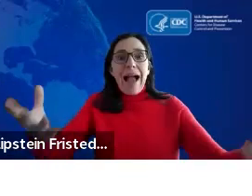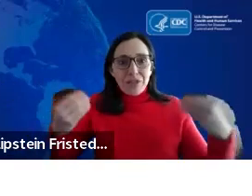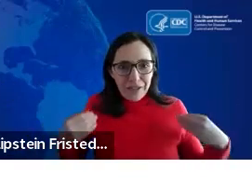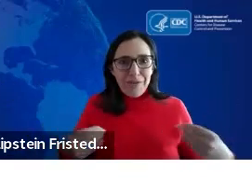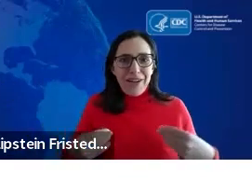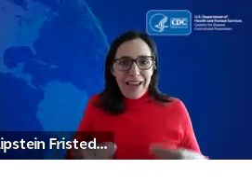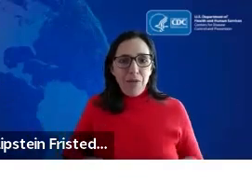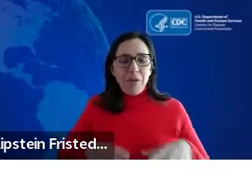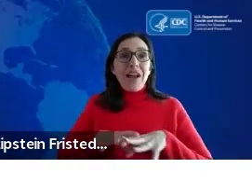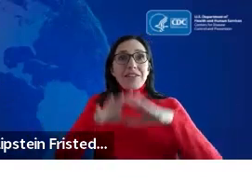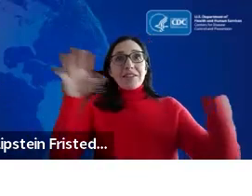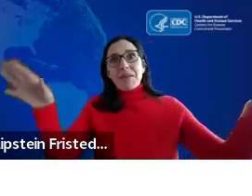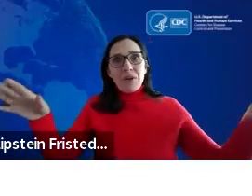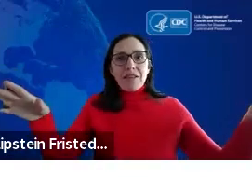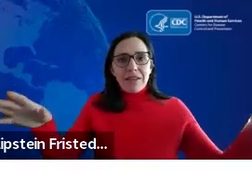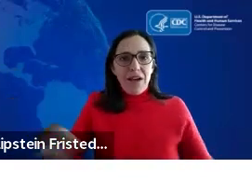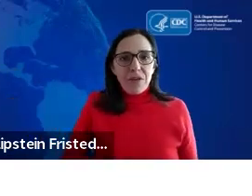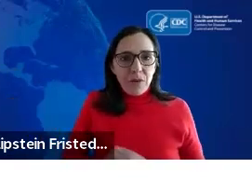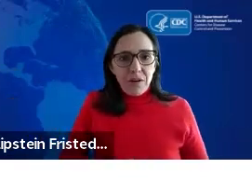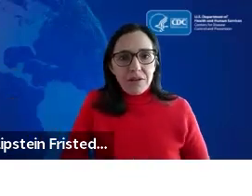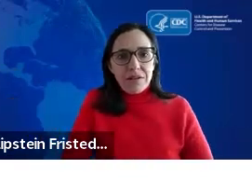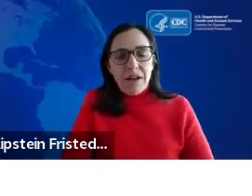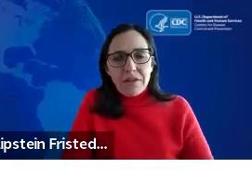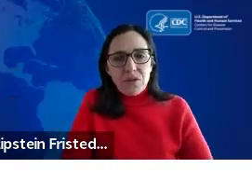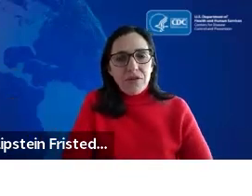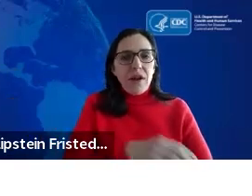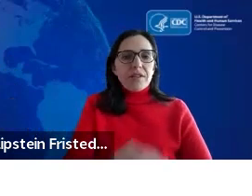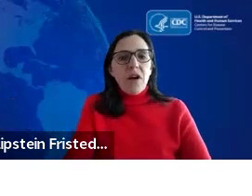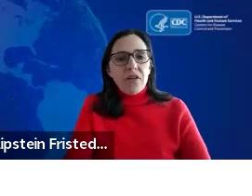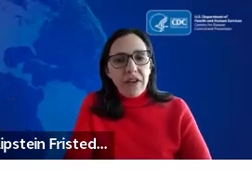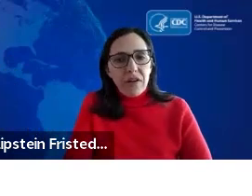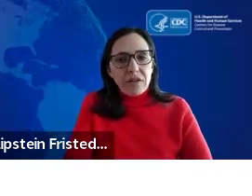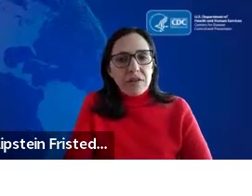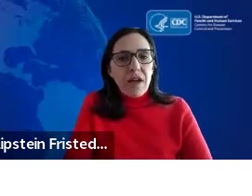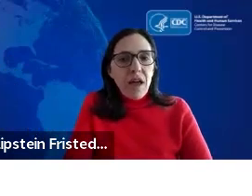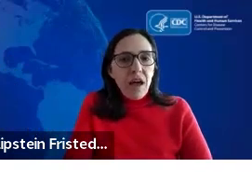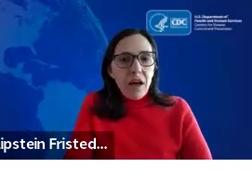we're actually communicating right. We're not just like putting things out in the world and sort of crossing our fingers.